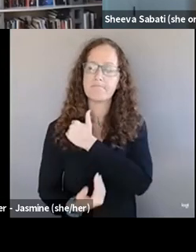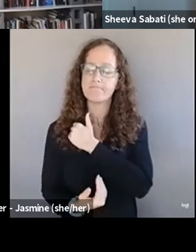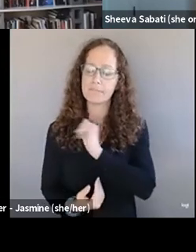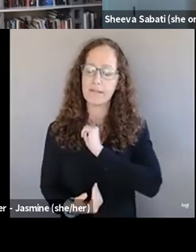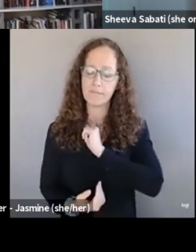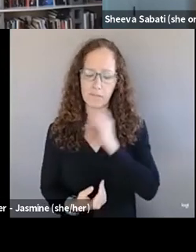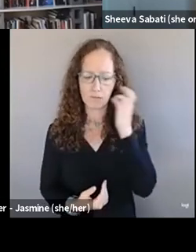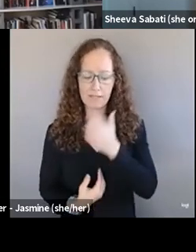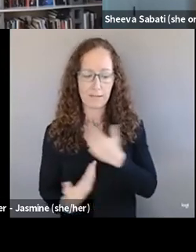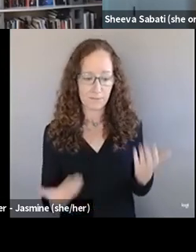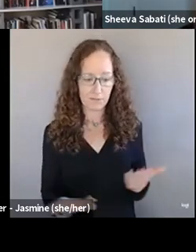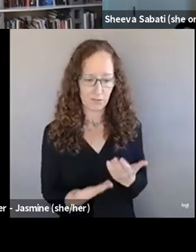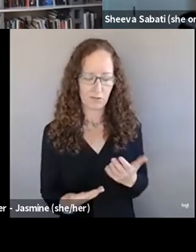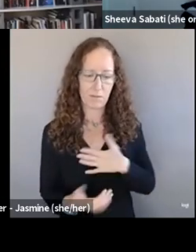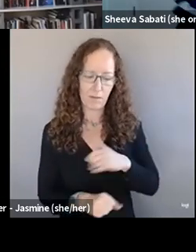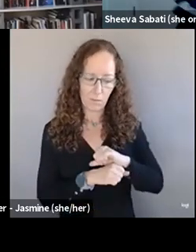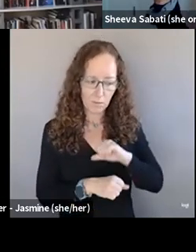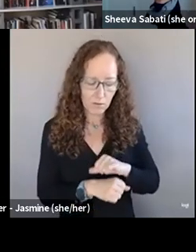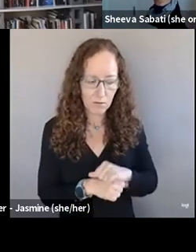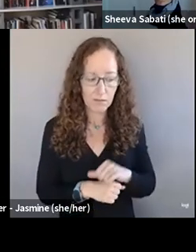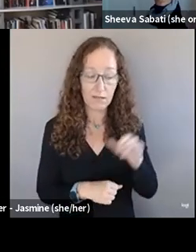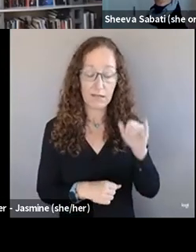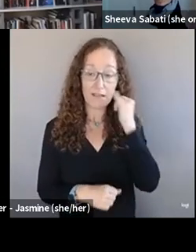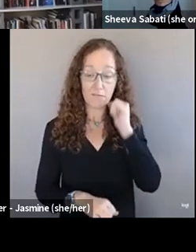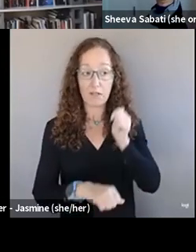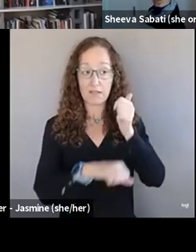of intention, you know, it allows the rest of it to become